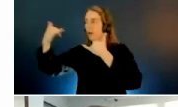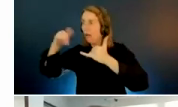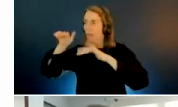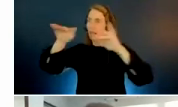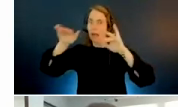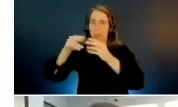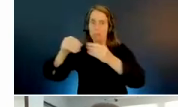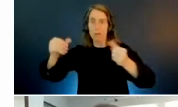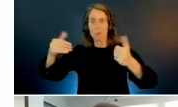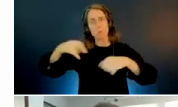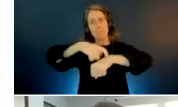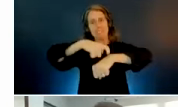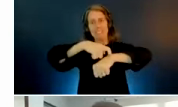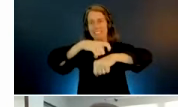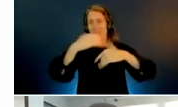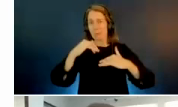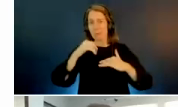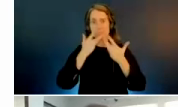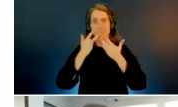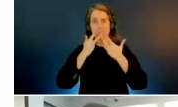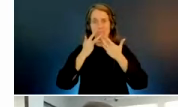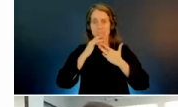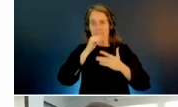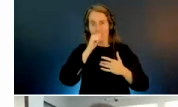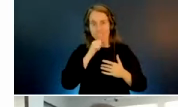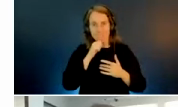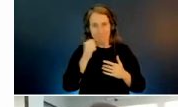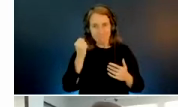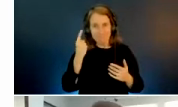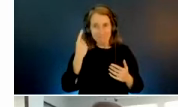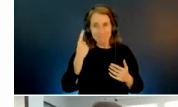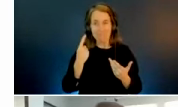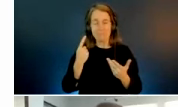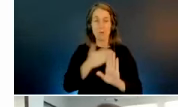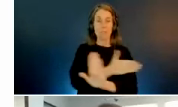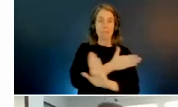it's not always feasible for somebody to wait for issues to get resolved on the day of um